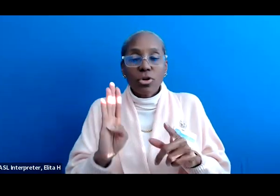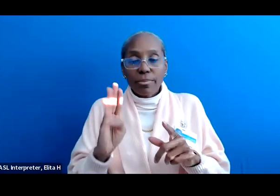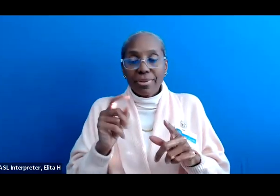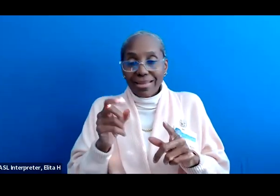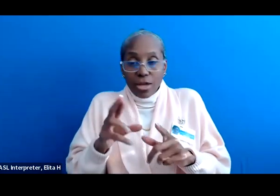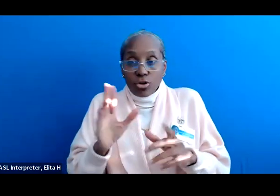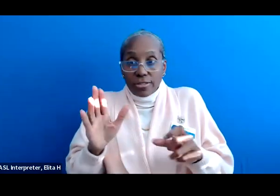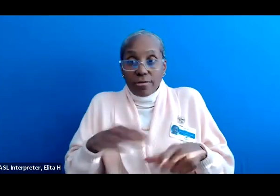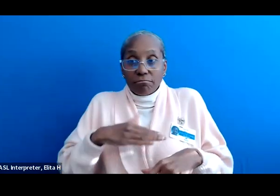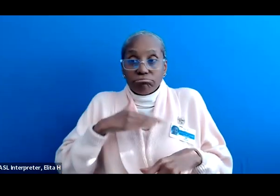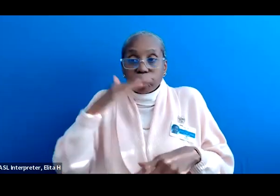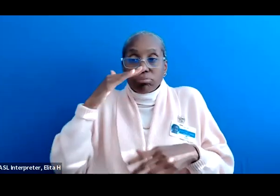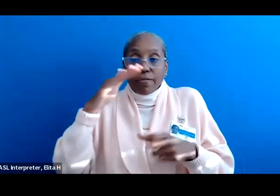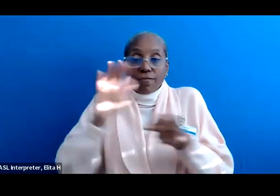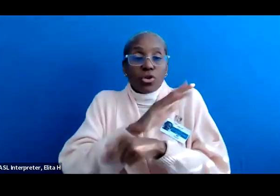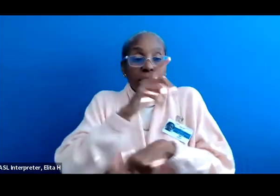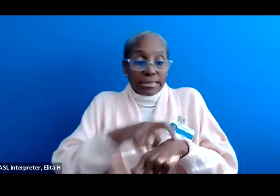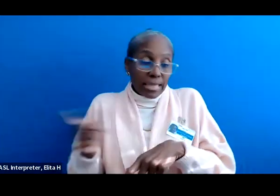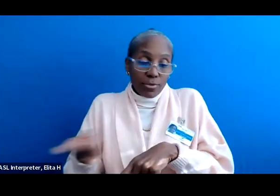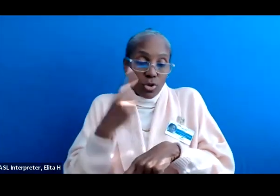It's time to go to the black to the bathroom. There's all these things.